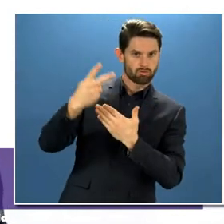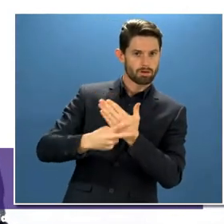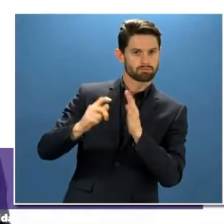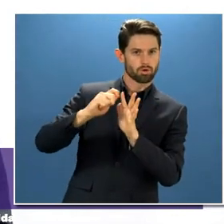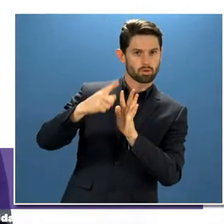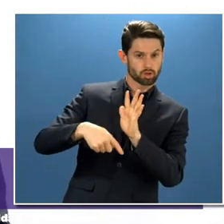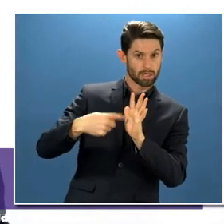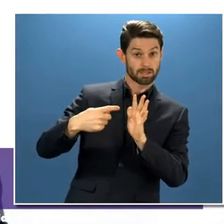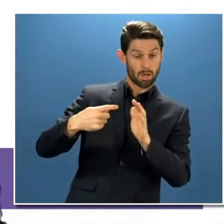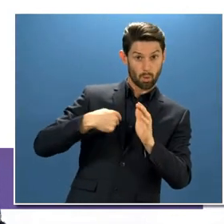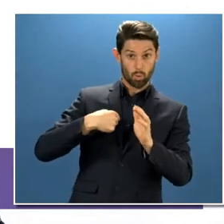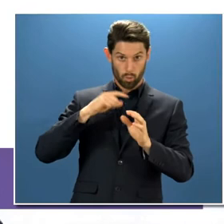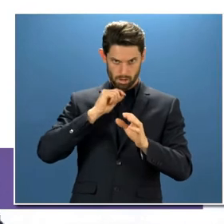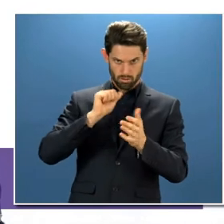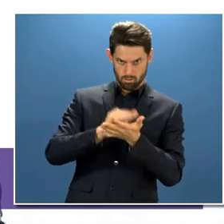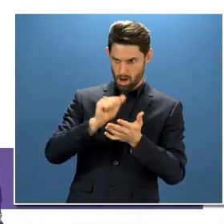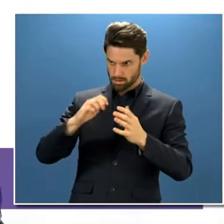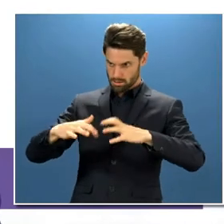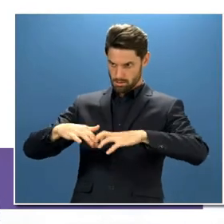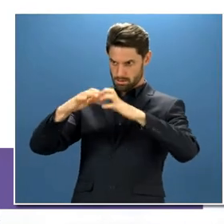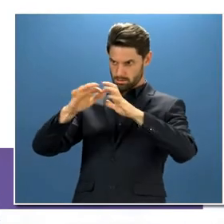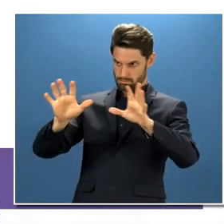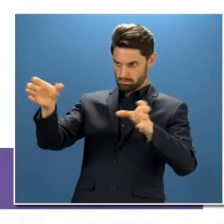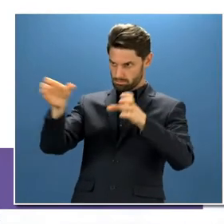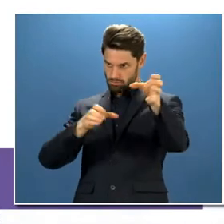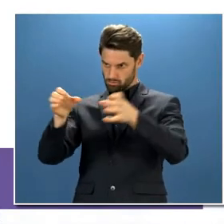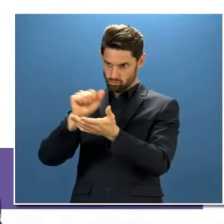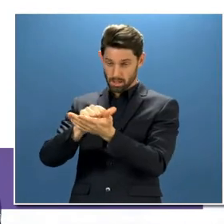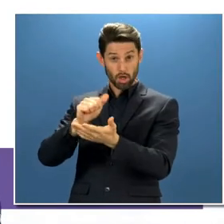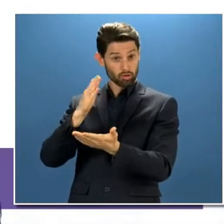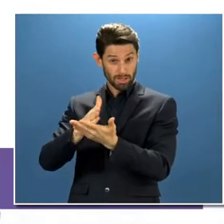up in a way that we do, we think we can create an example where others will get